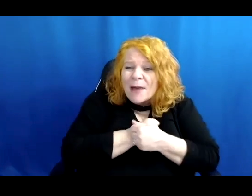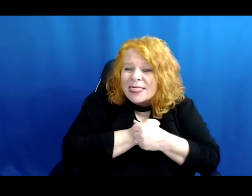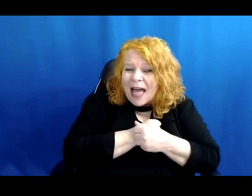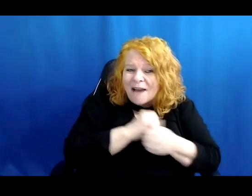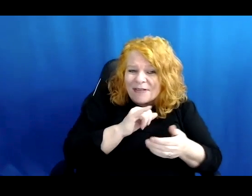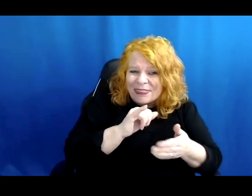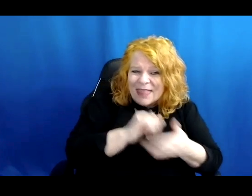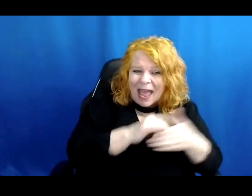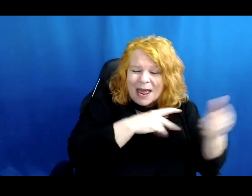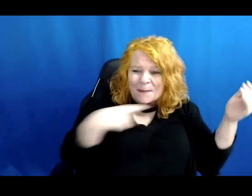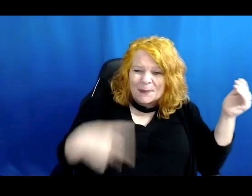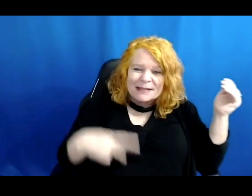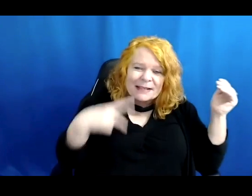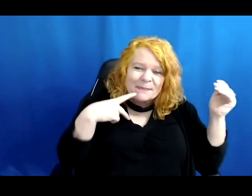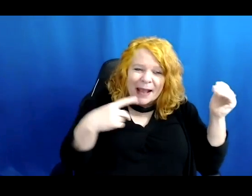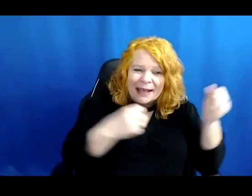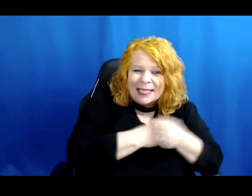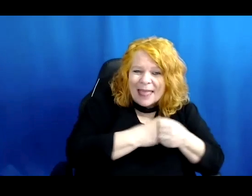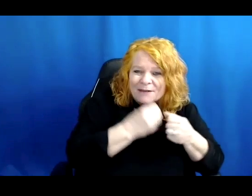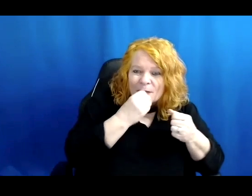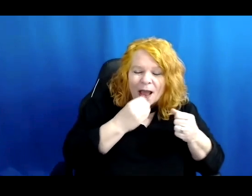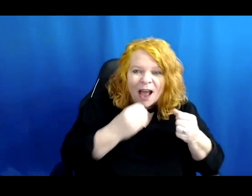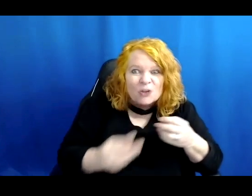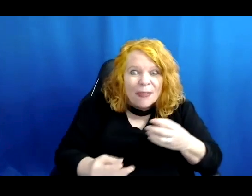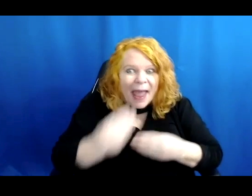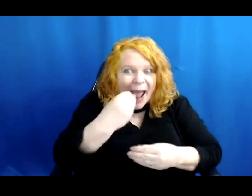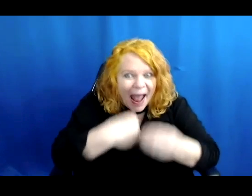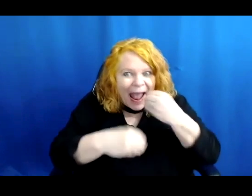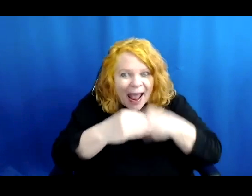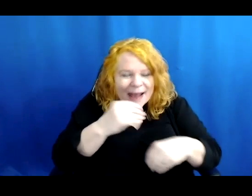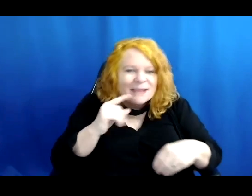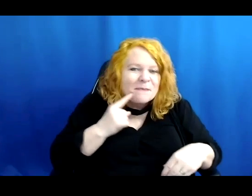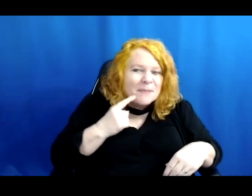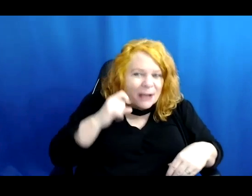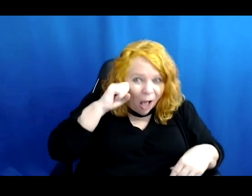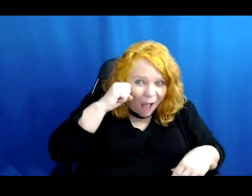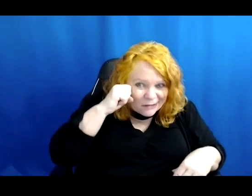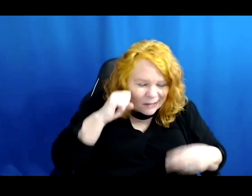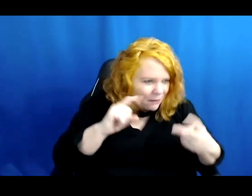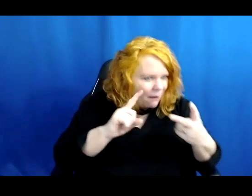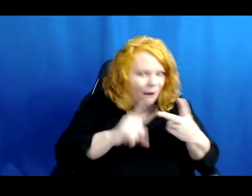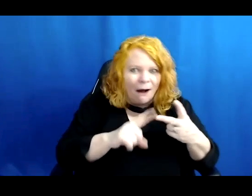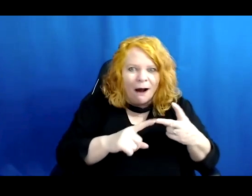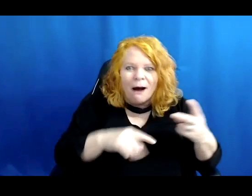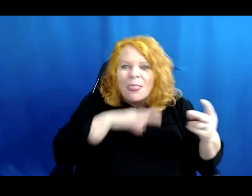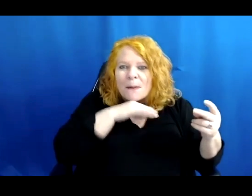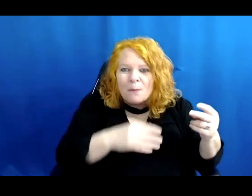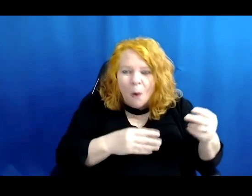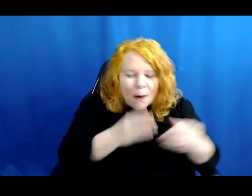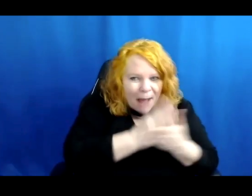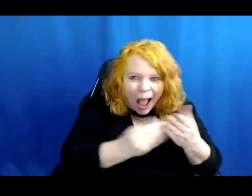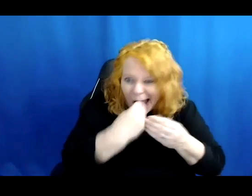They ate all of the pickled onions and all of the pork pie and then, because they